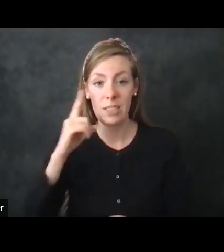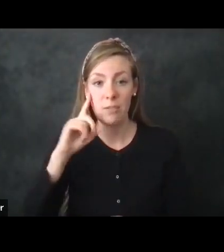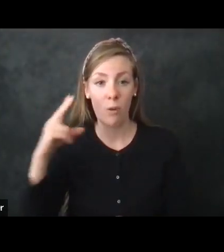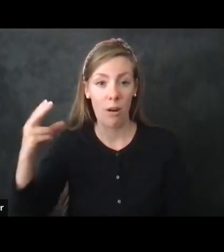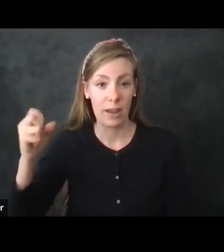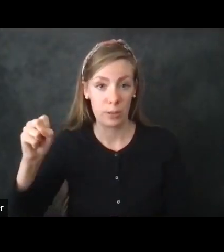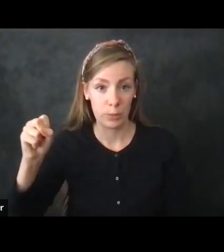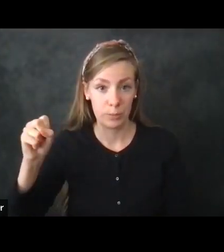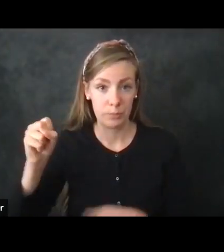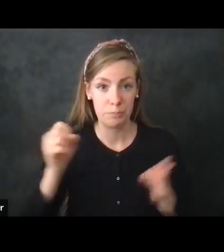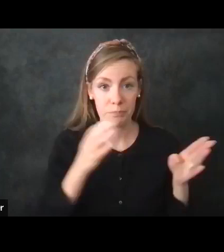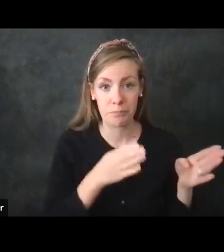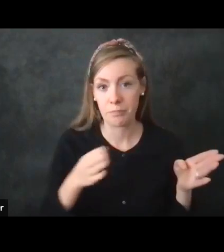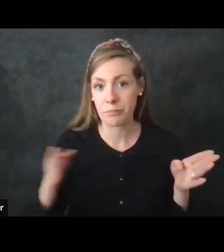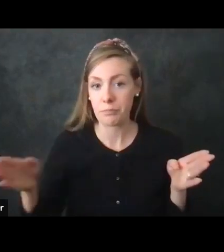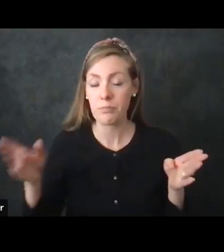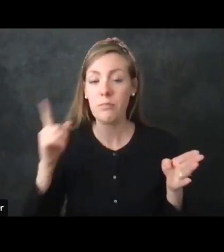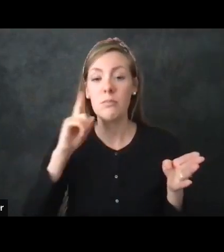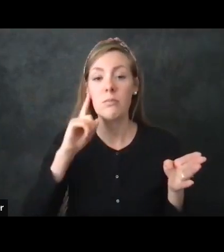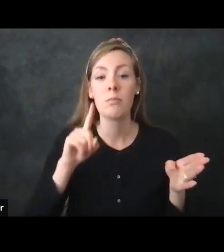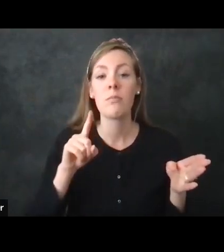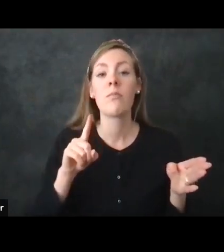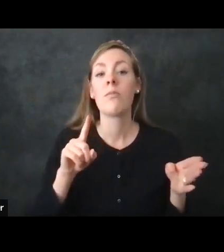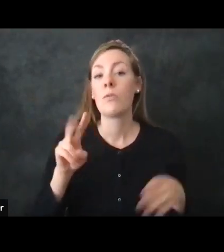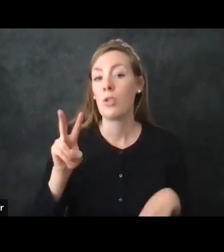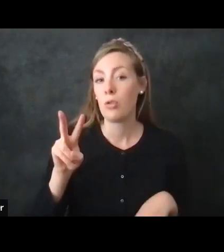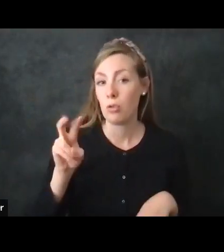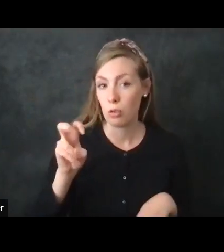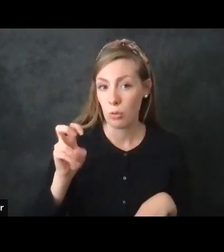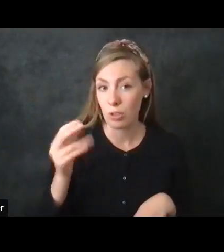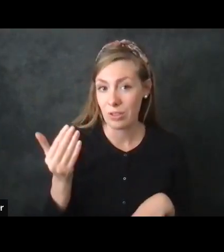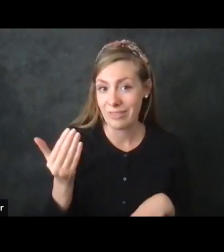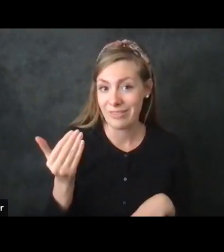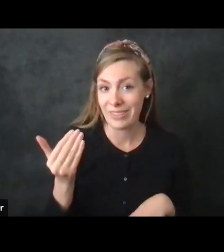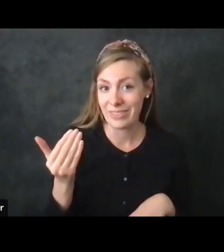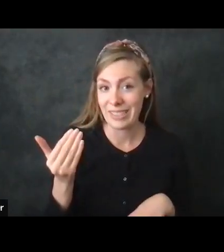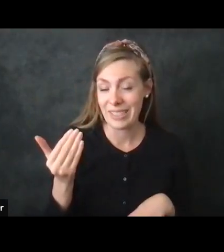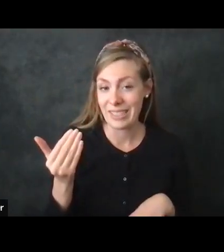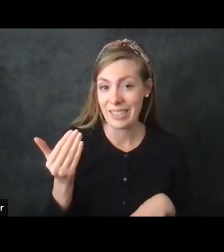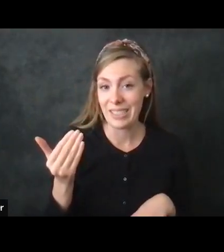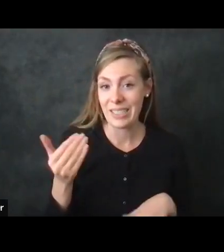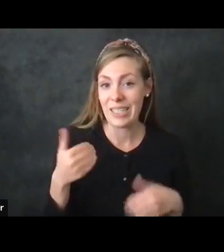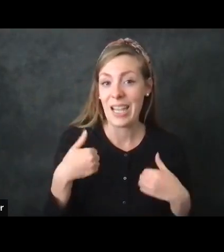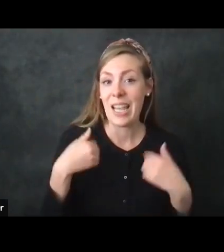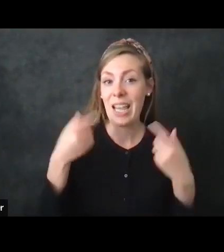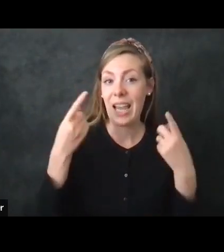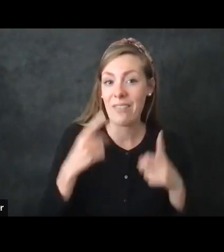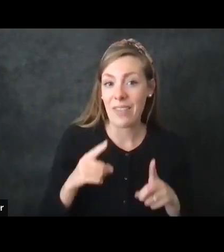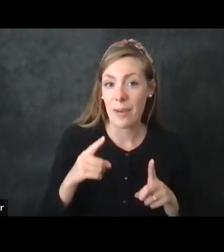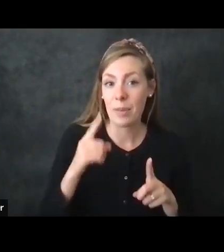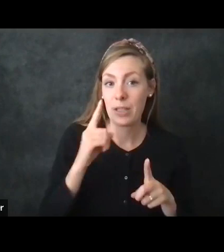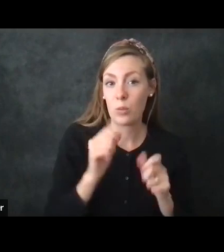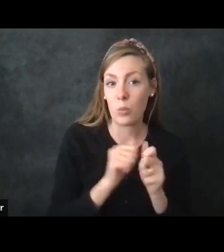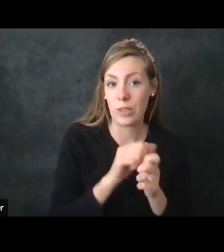Of these cases, 215 have occurred in students and 20 earn stiffnesses.